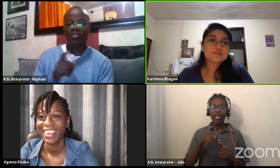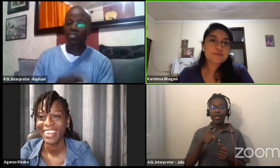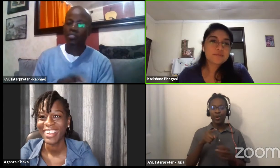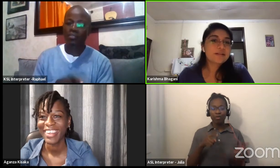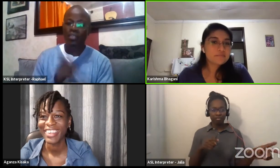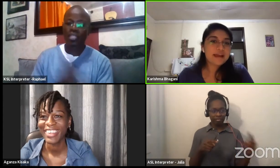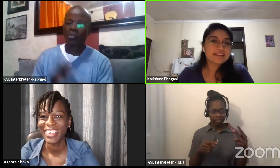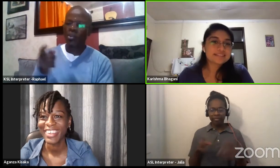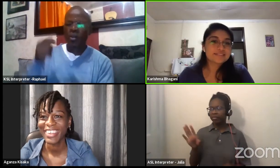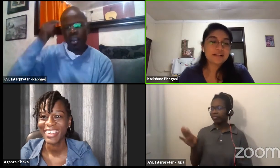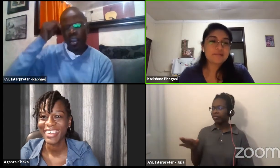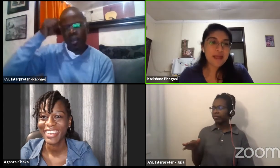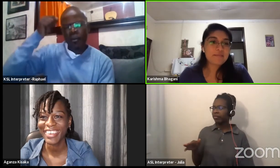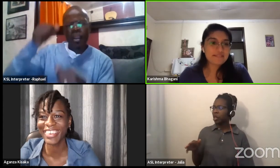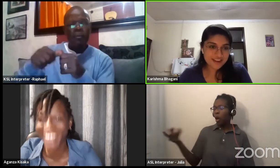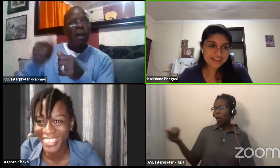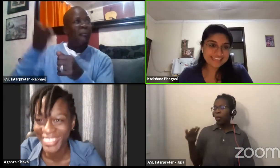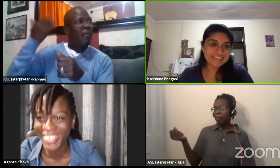"Karishma, welcome back, welcome back, my friend."